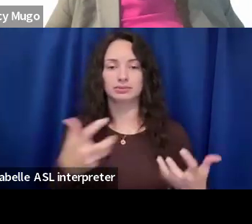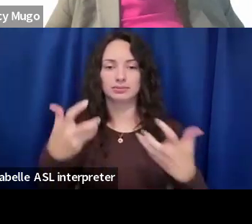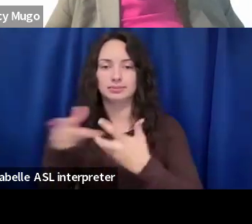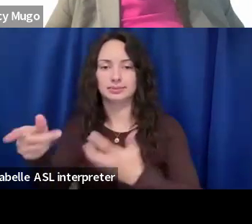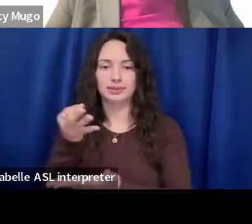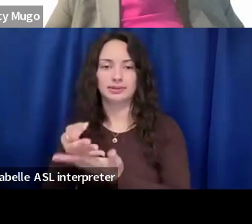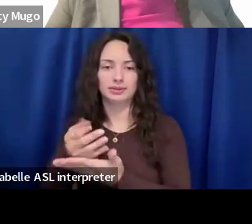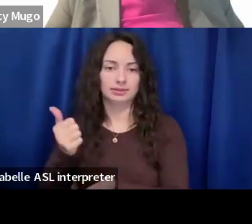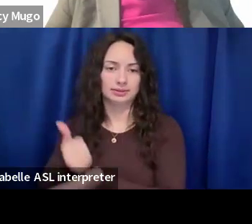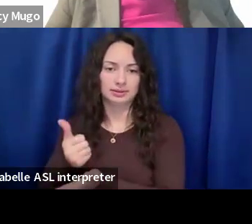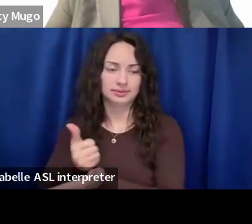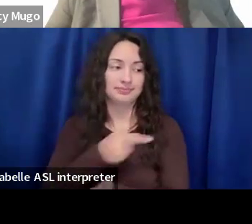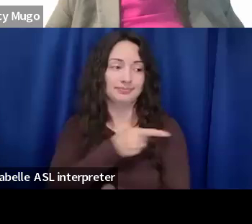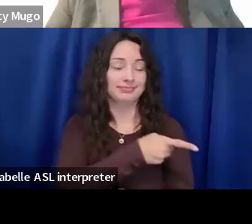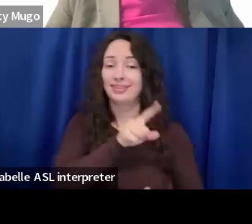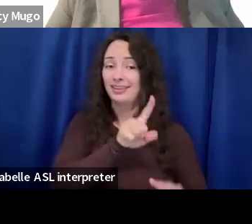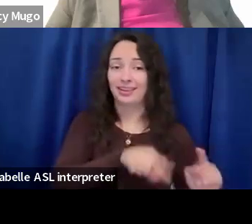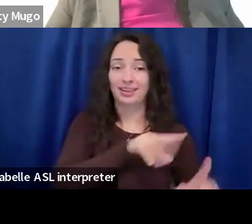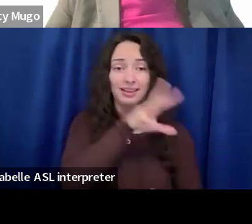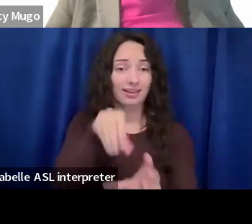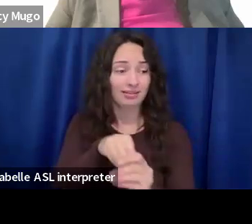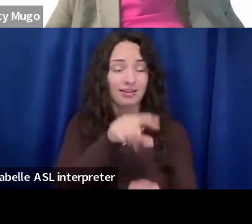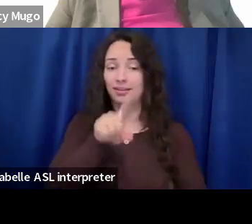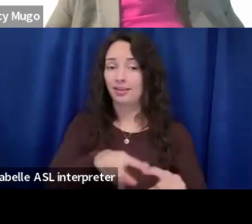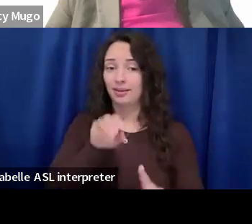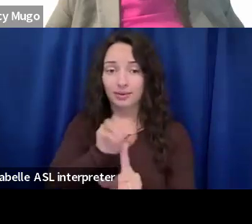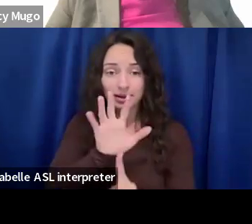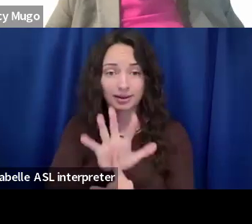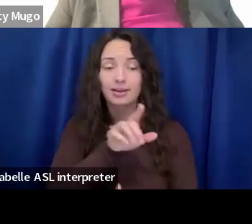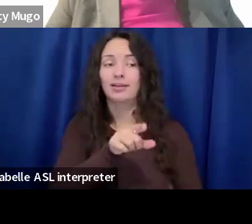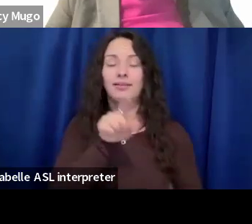They cannot start the program and attend orientation until all of that has been done,